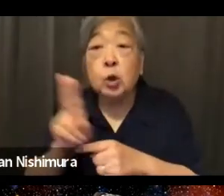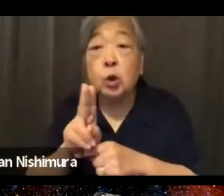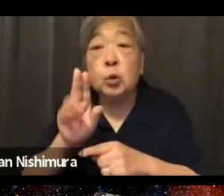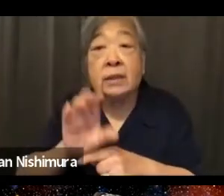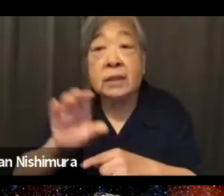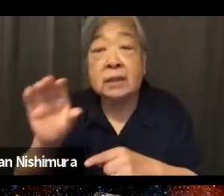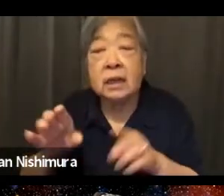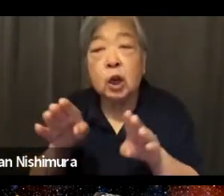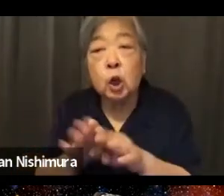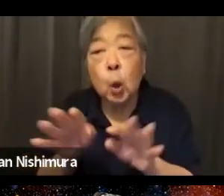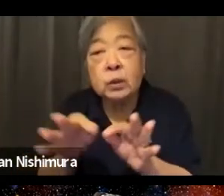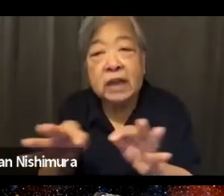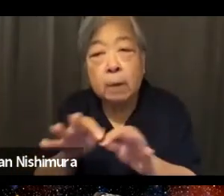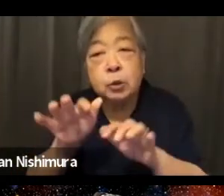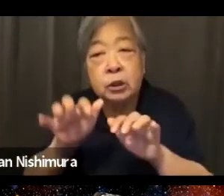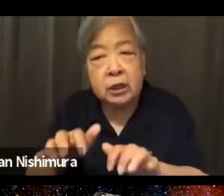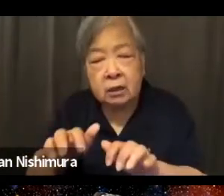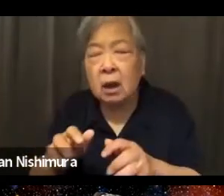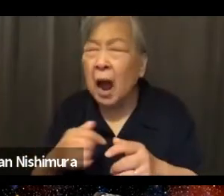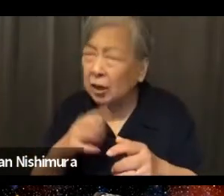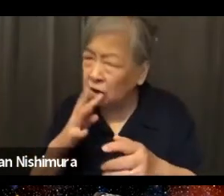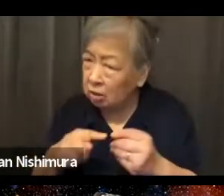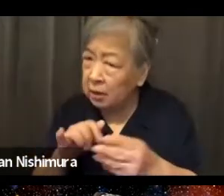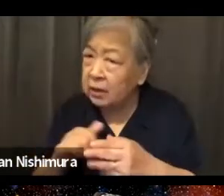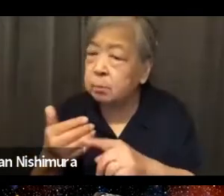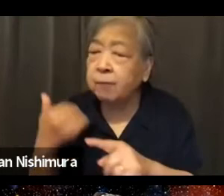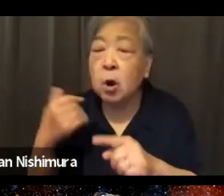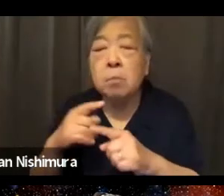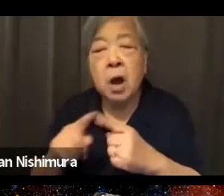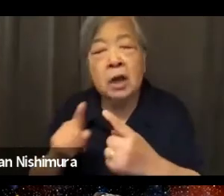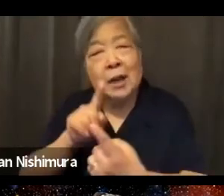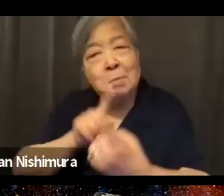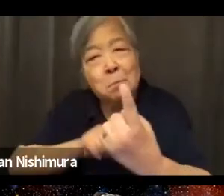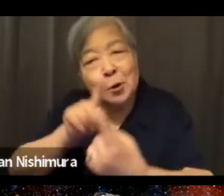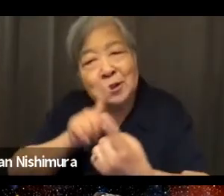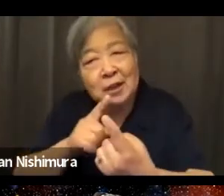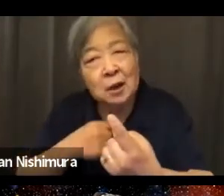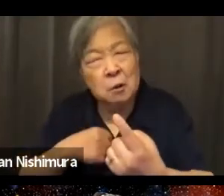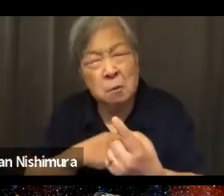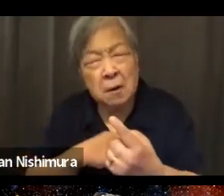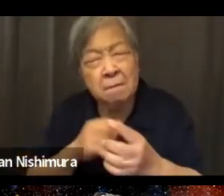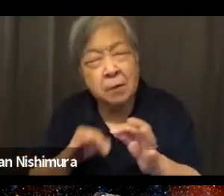when we're in person, I think so often we forget how important it is to use a microphone.